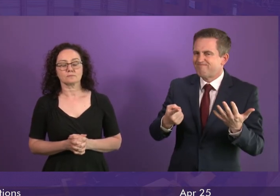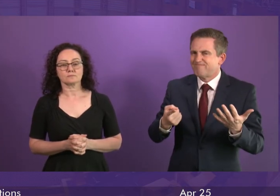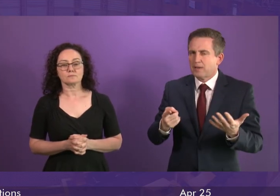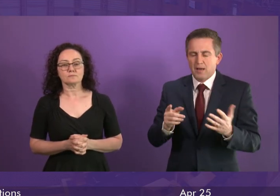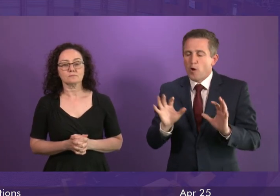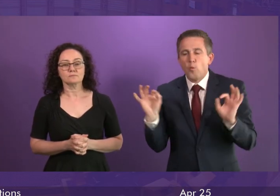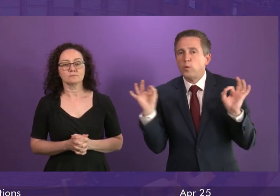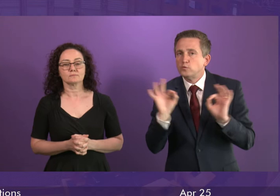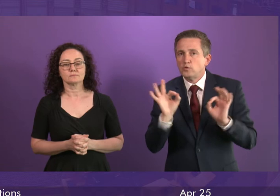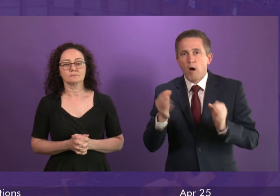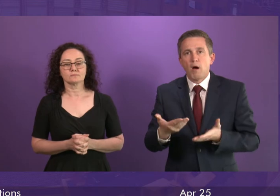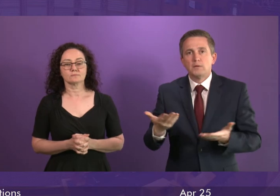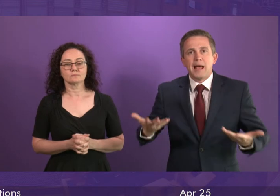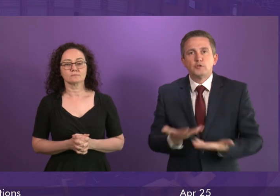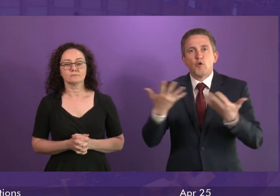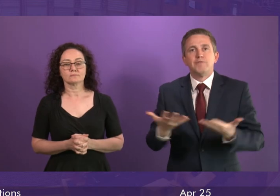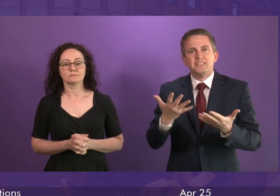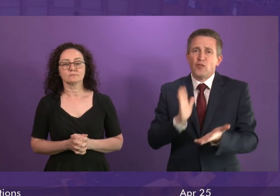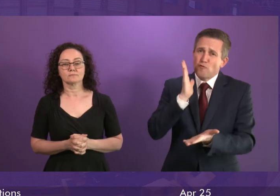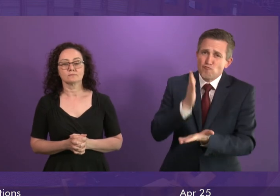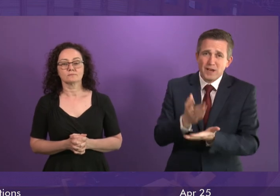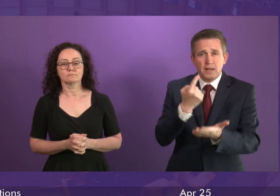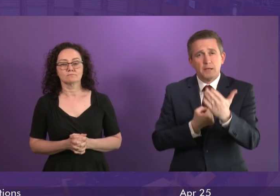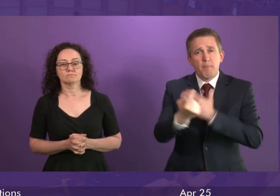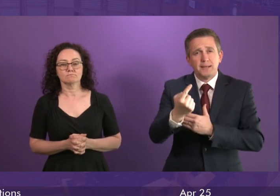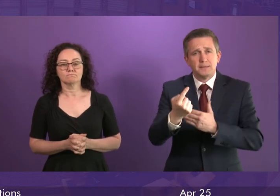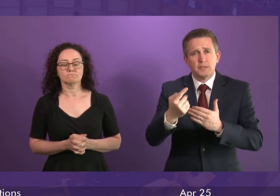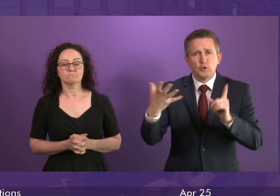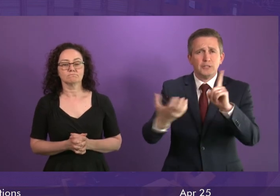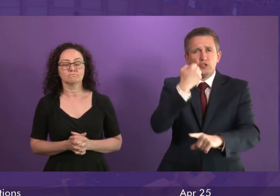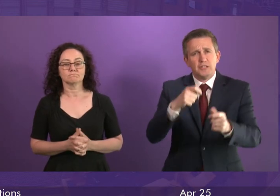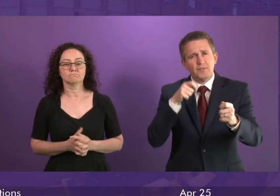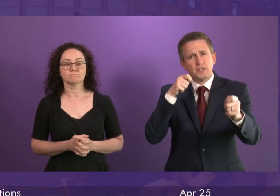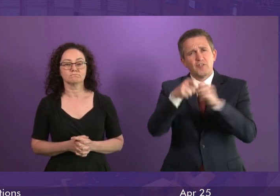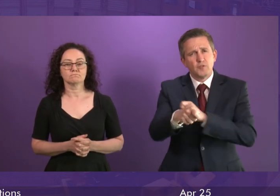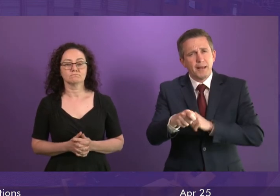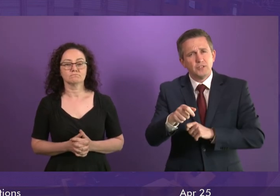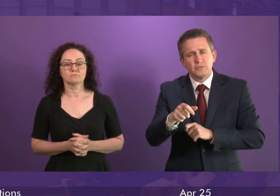economic independence that we need to make that transformational agenda possible? Why